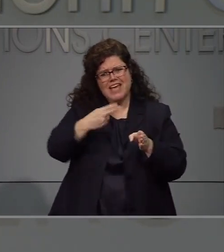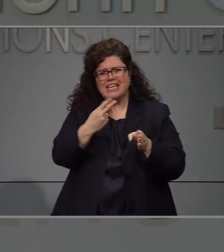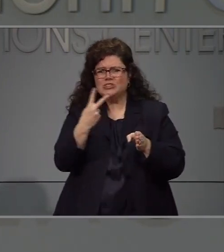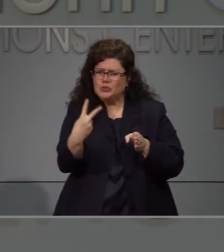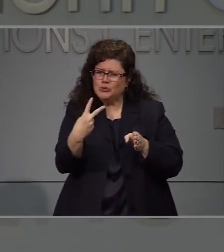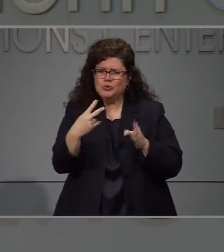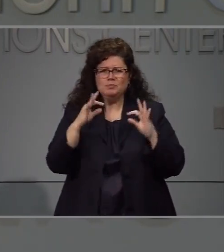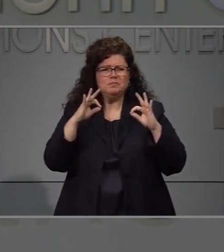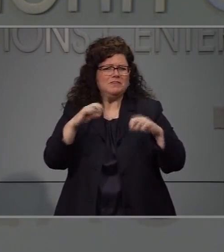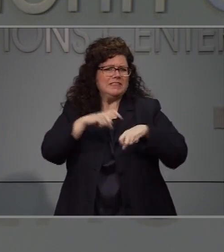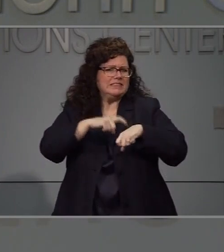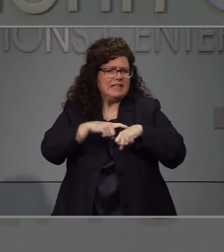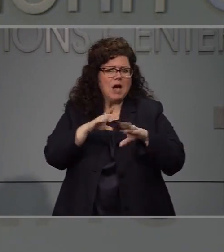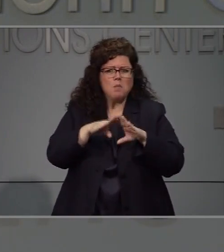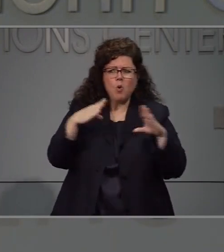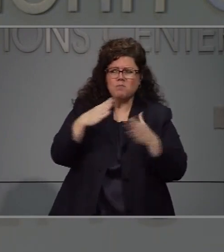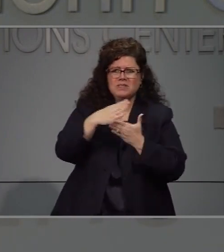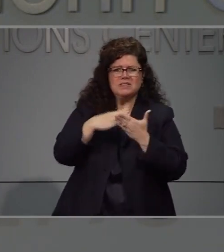DON'T ENCOURAGE SPREAD OF THIS